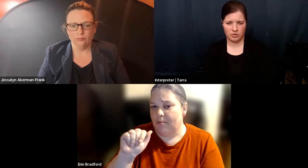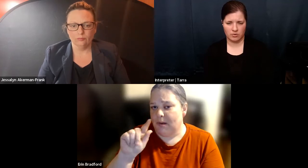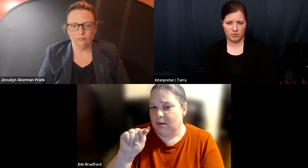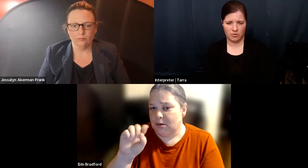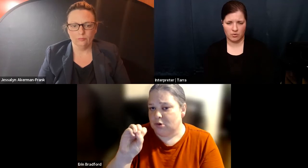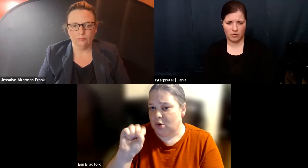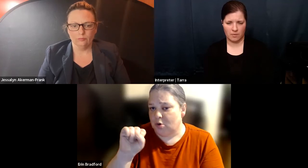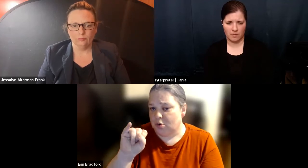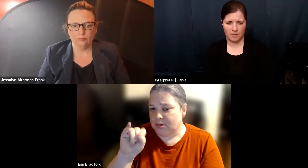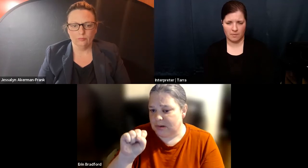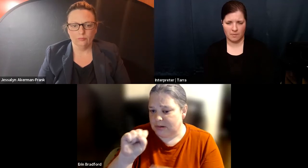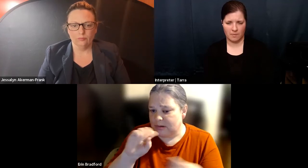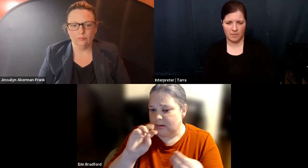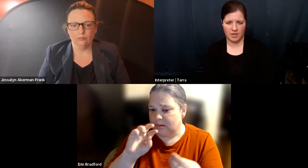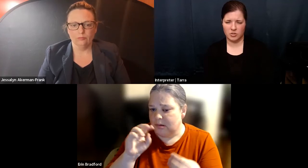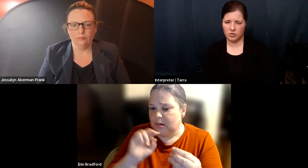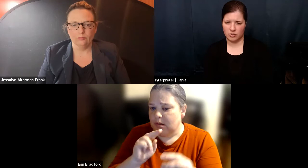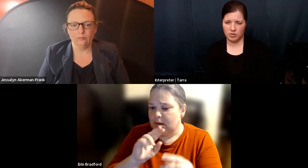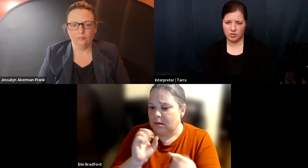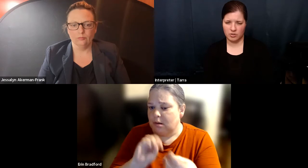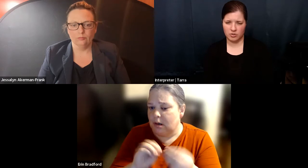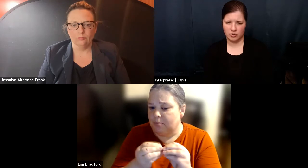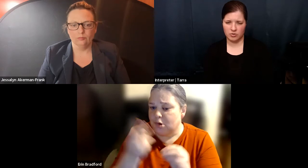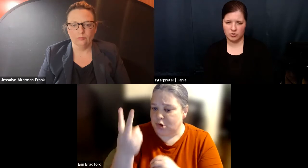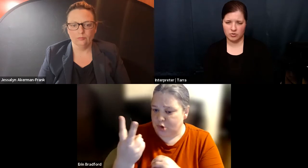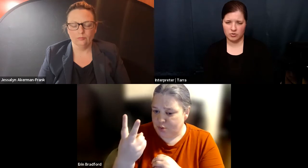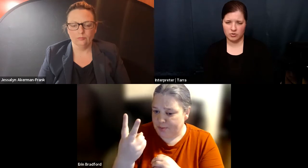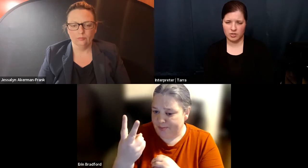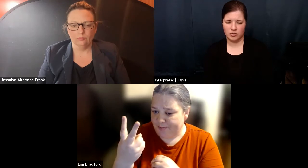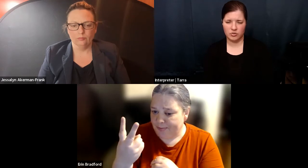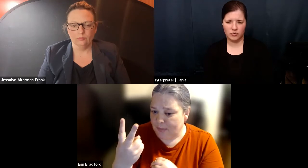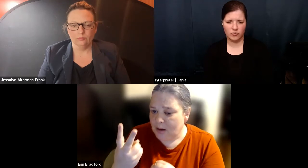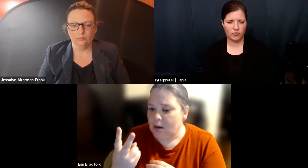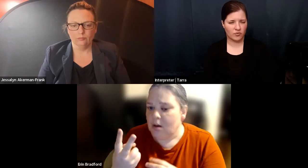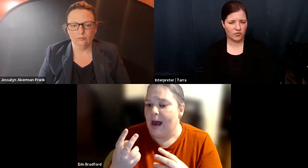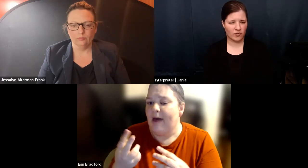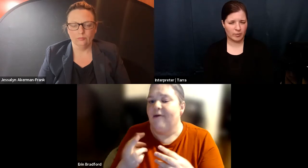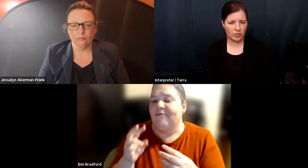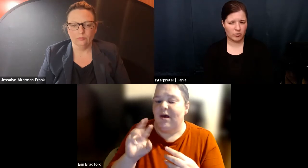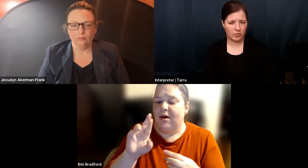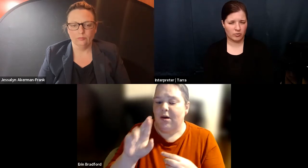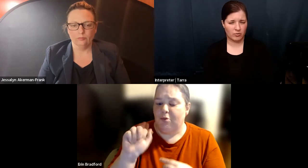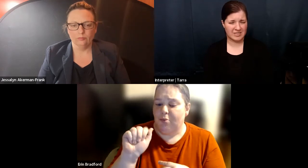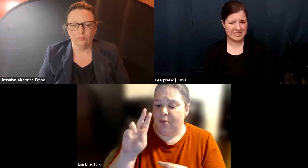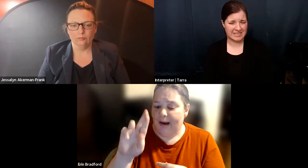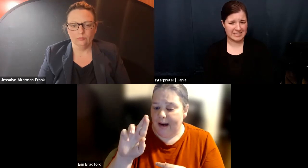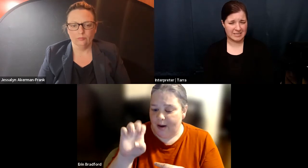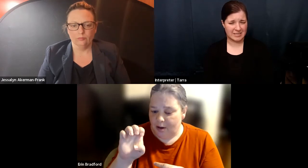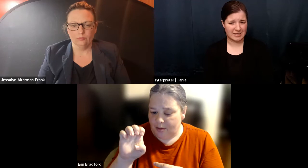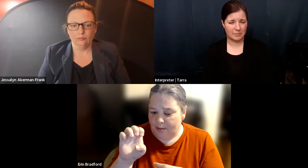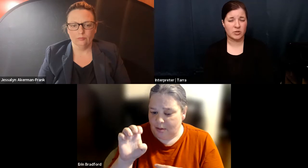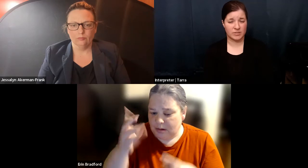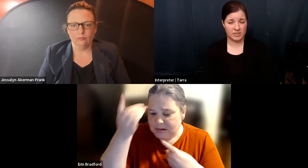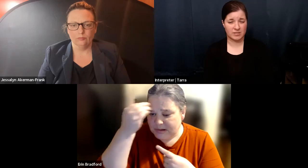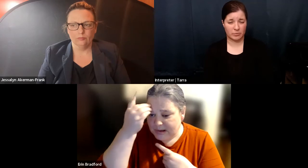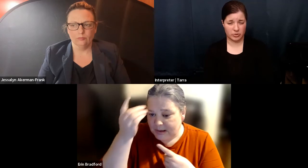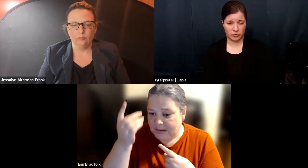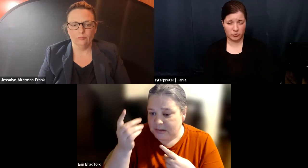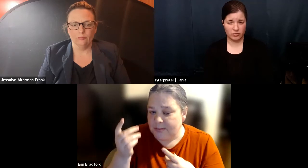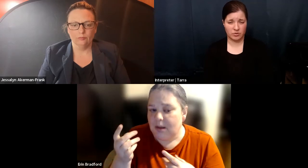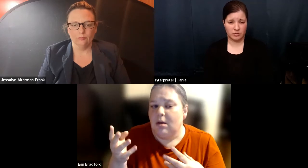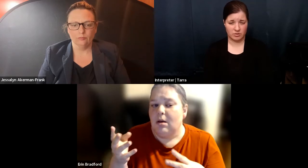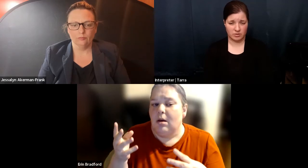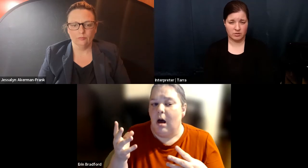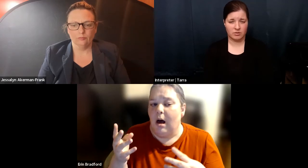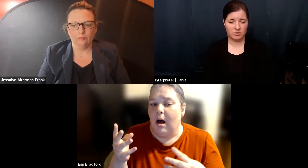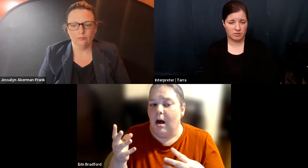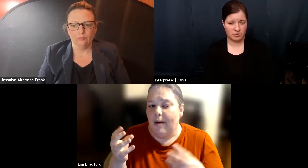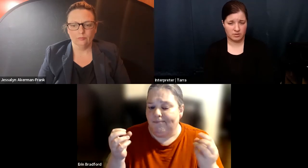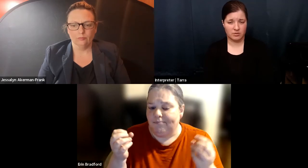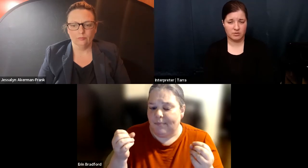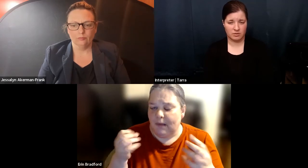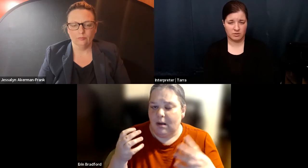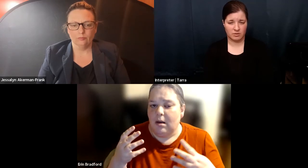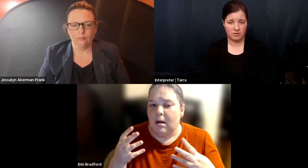And then I had NF2.